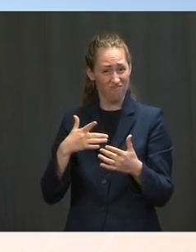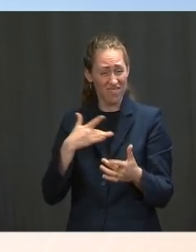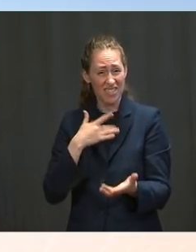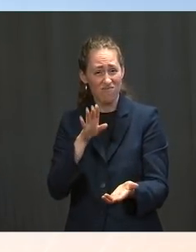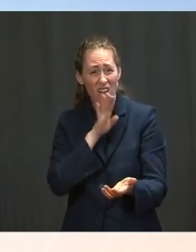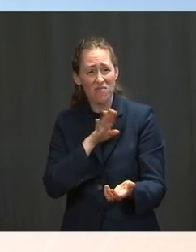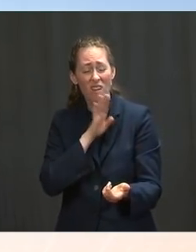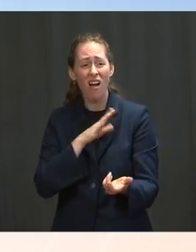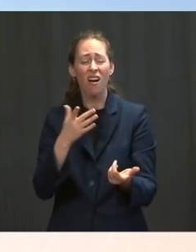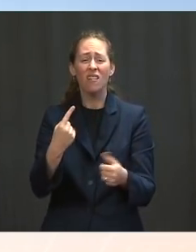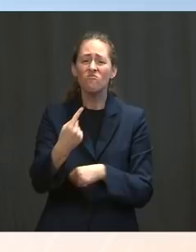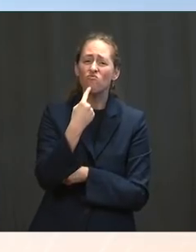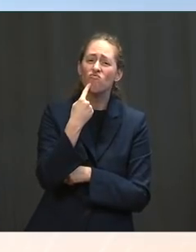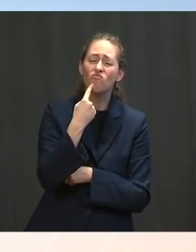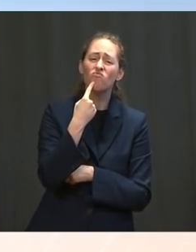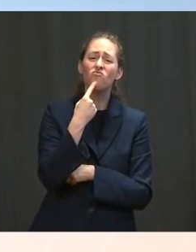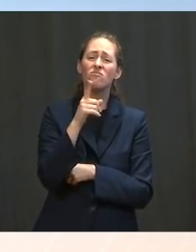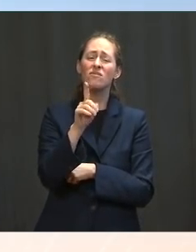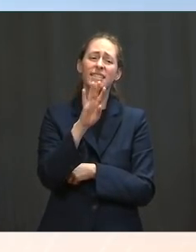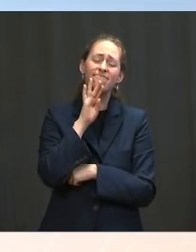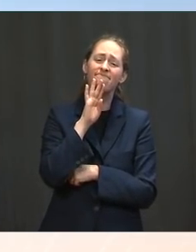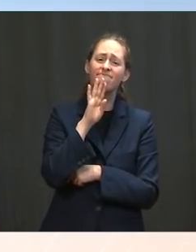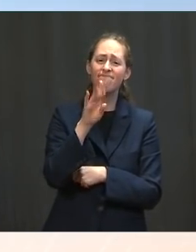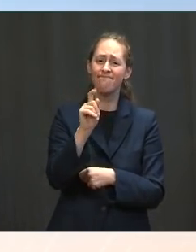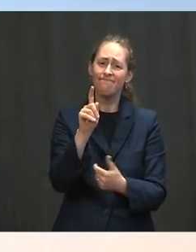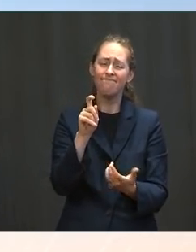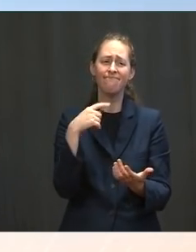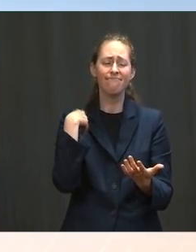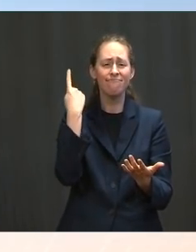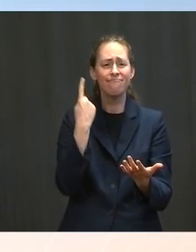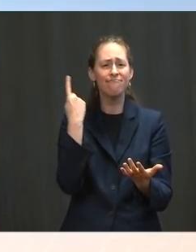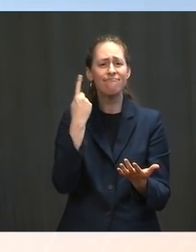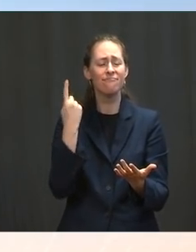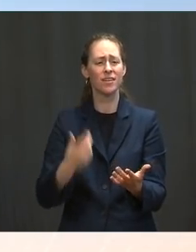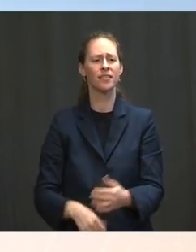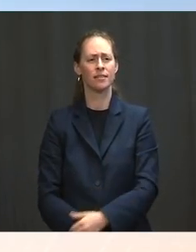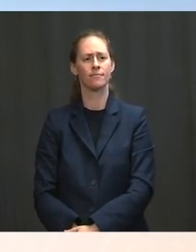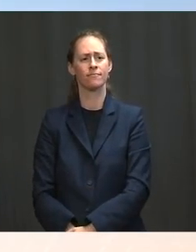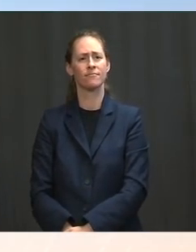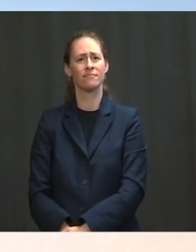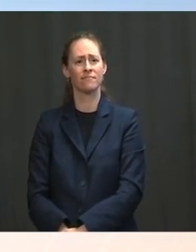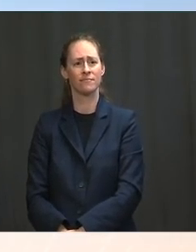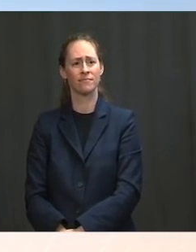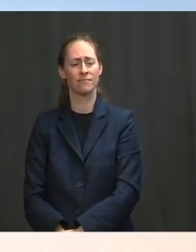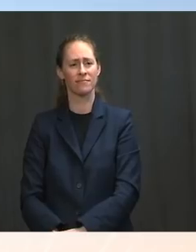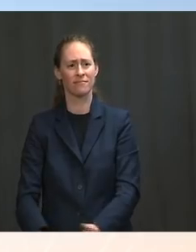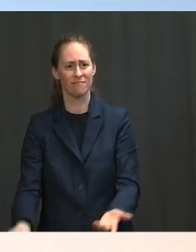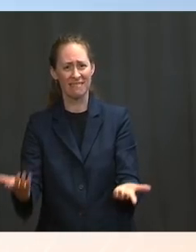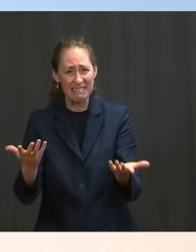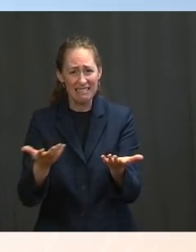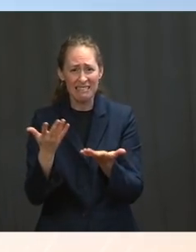knowing that there is a counter-weapon here to what's happening around the country? Ms. Psaki: You know, Phil, I think,